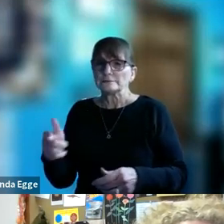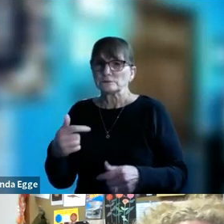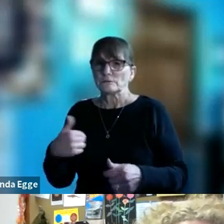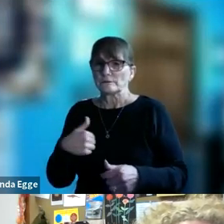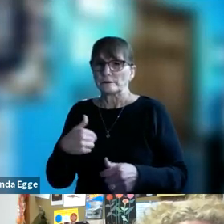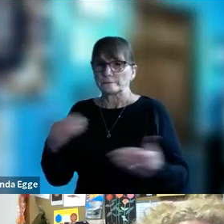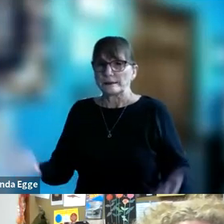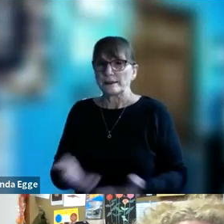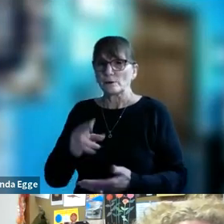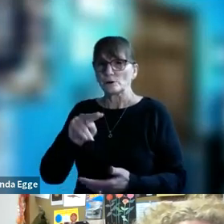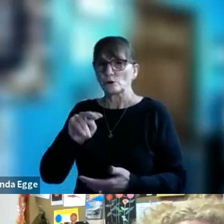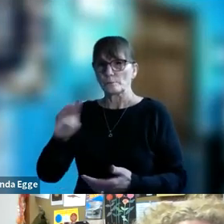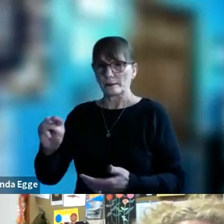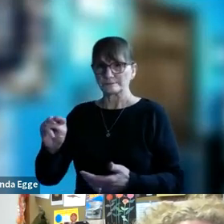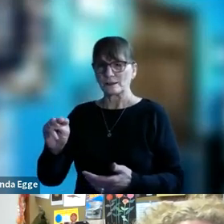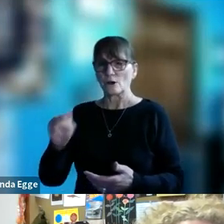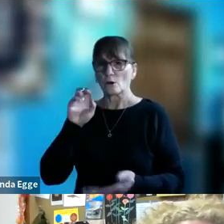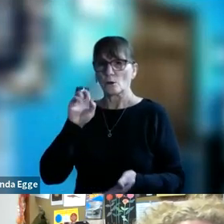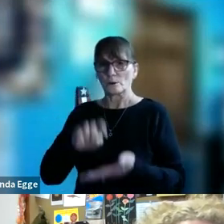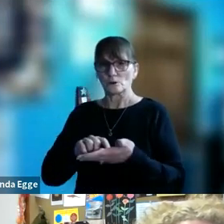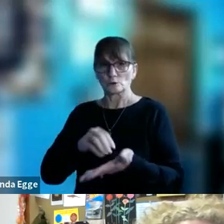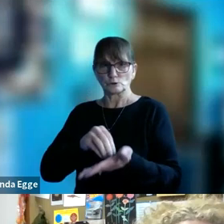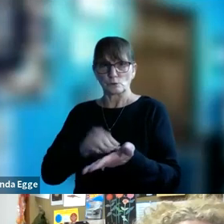that, we see it in the records that they have one,